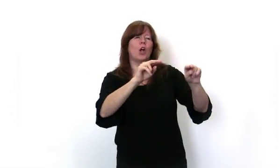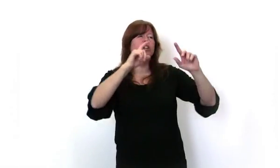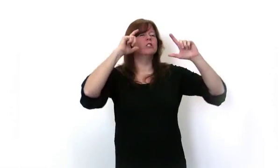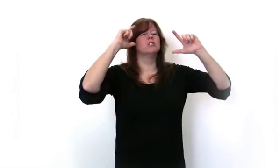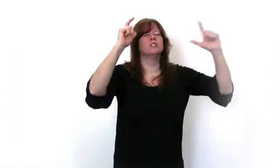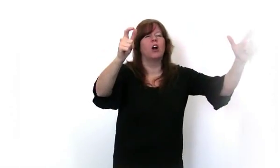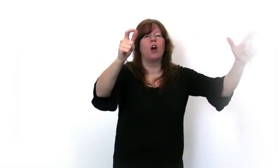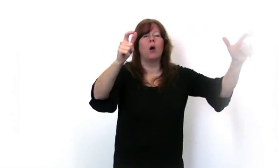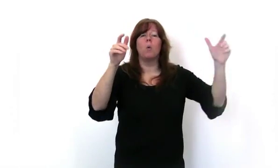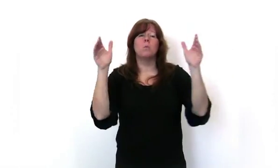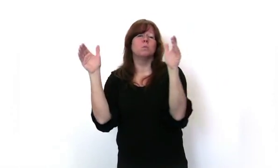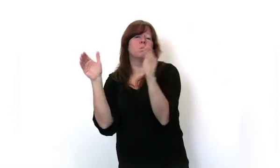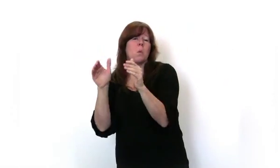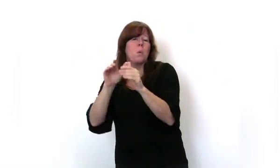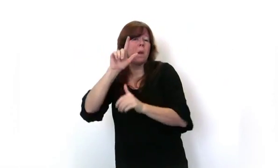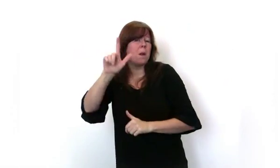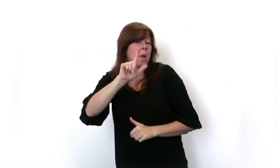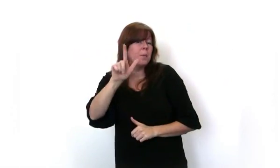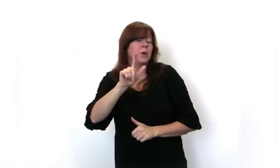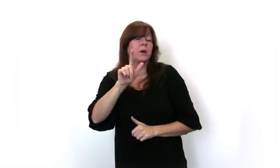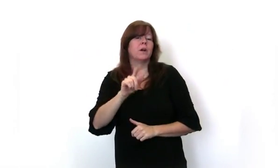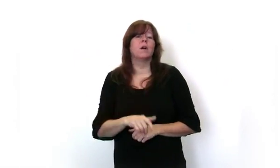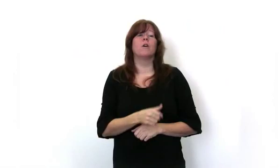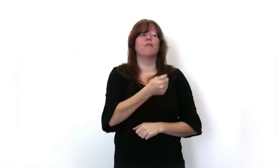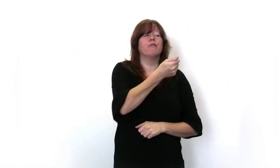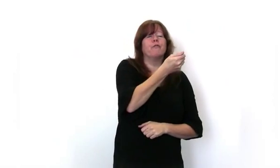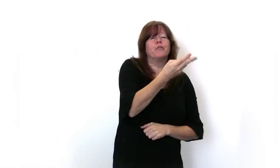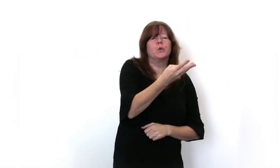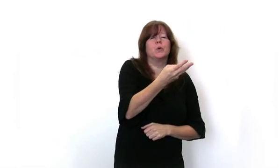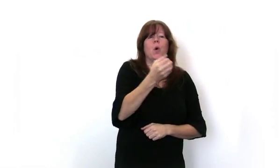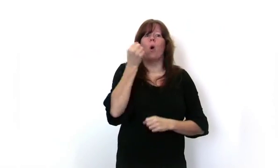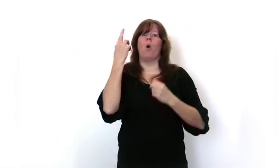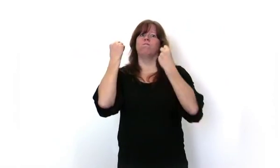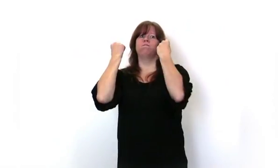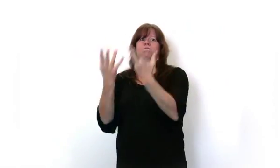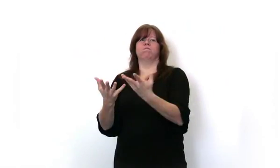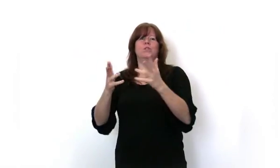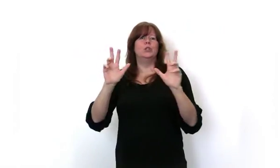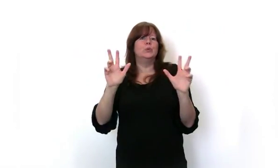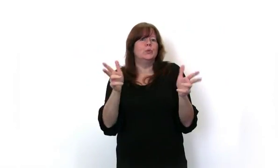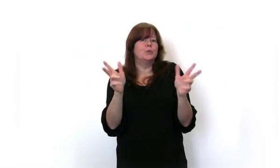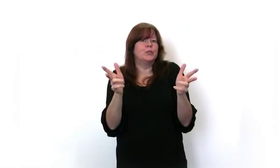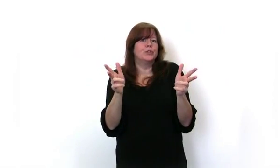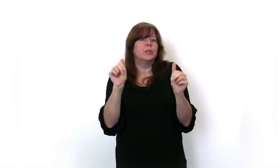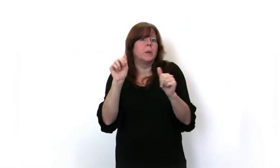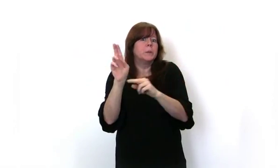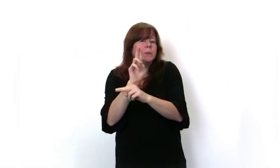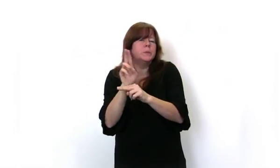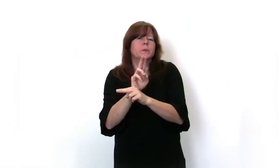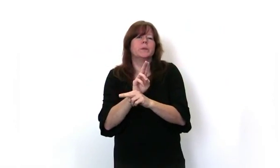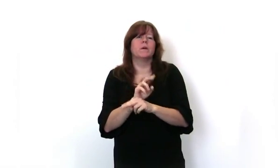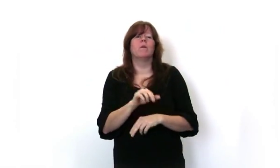How are they different? They may be different sizes, there may be more computers in one